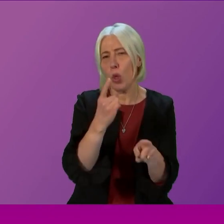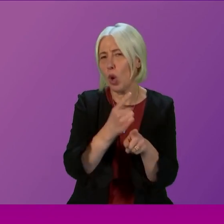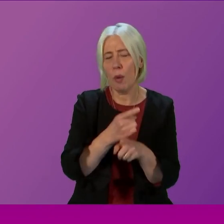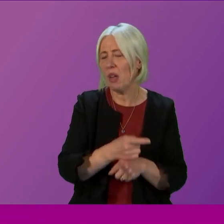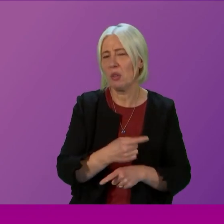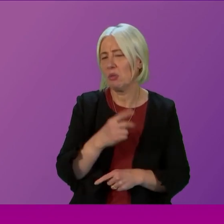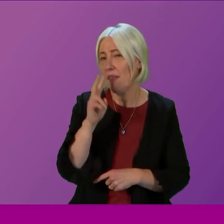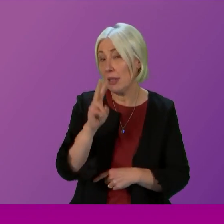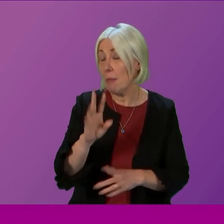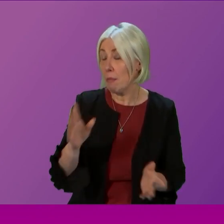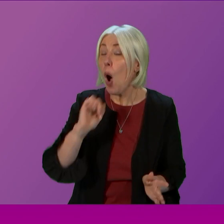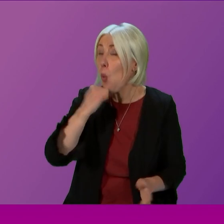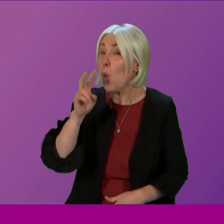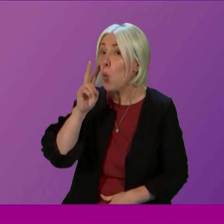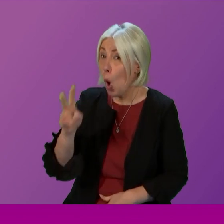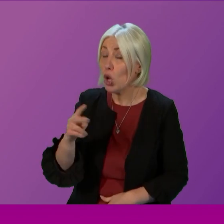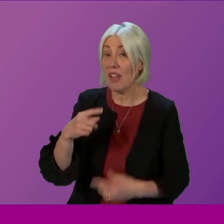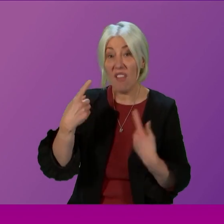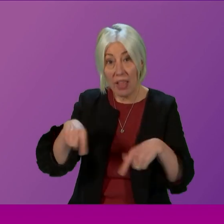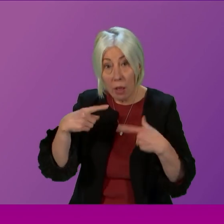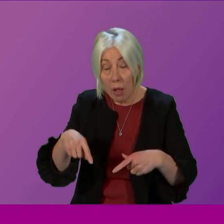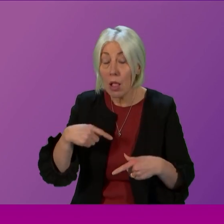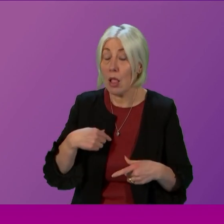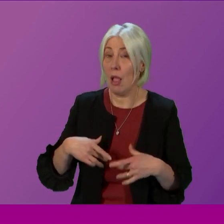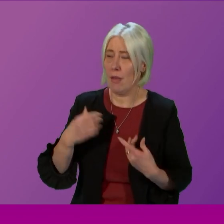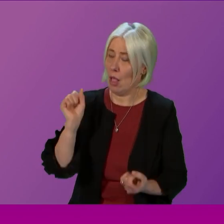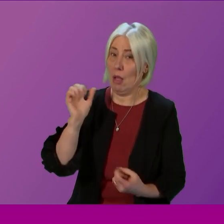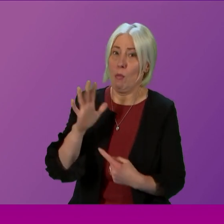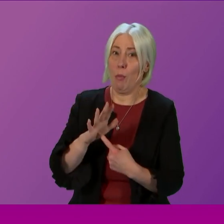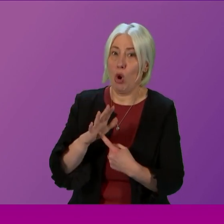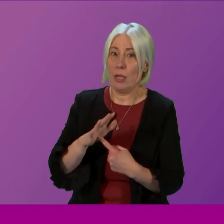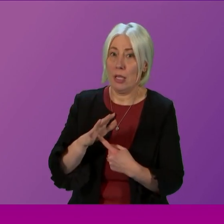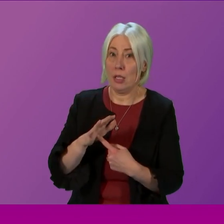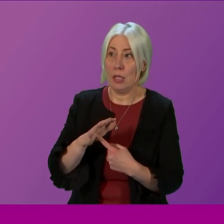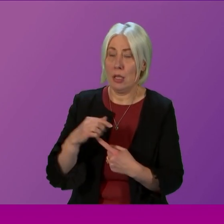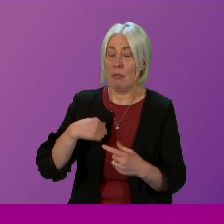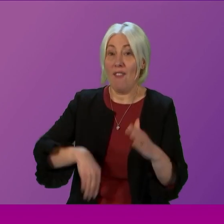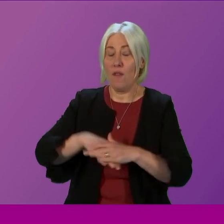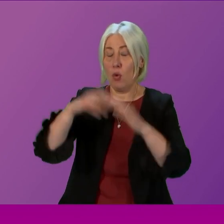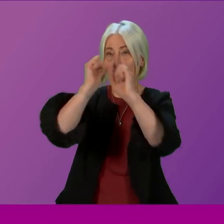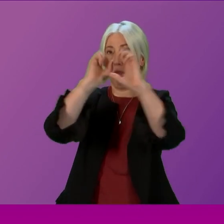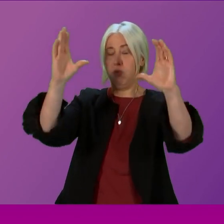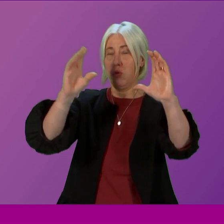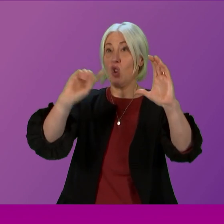but I will watch it if it is available, because I think that it is important that we have a full understanding of such issues.